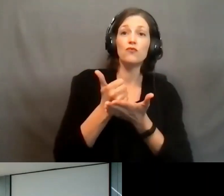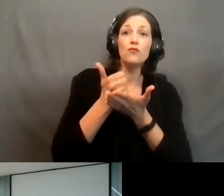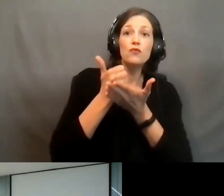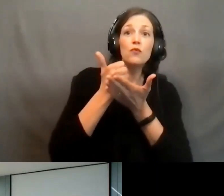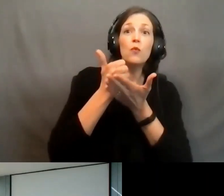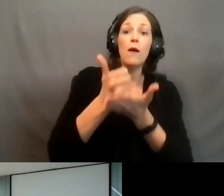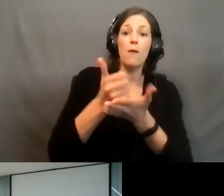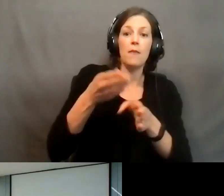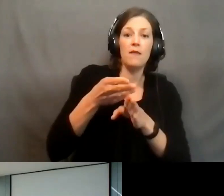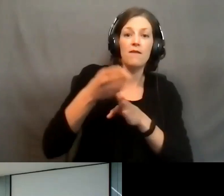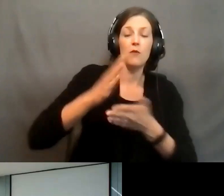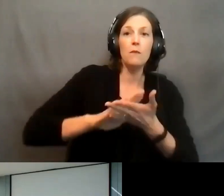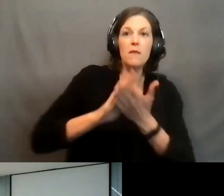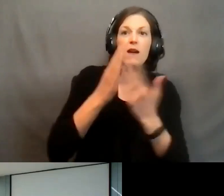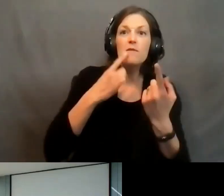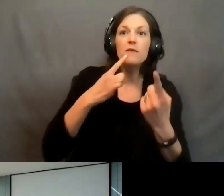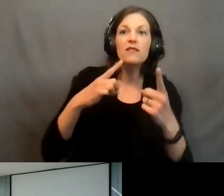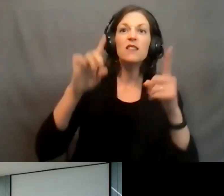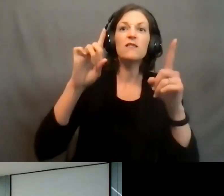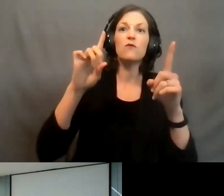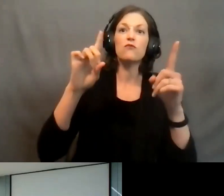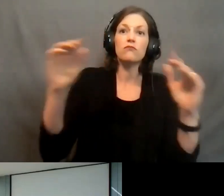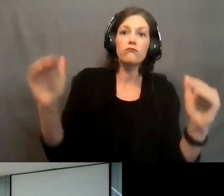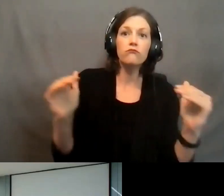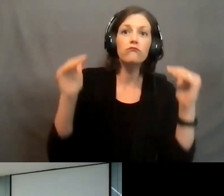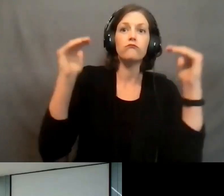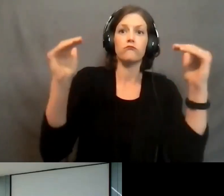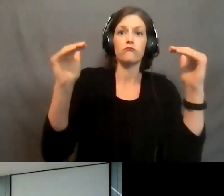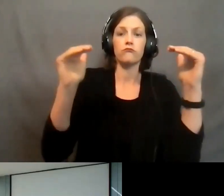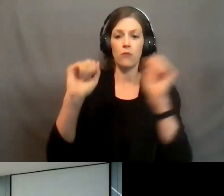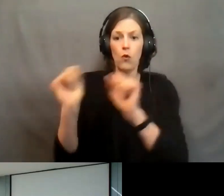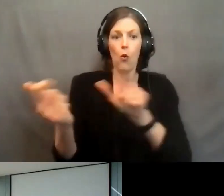12:07:37 , advancements of all of you who are a part of this field